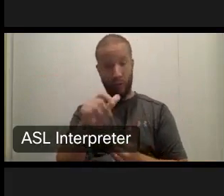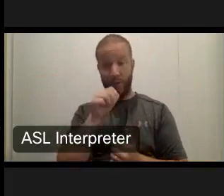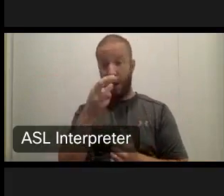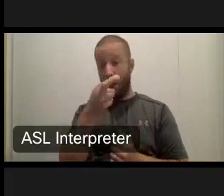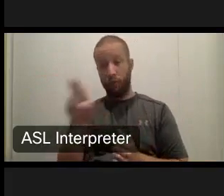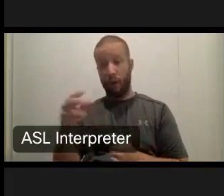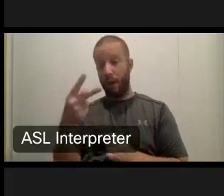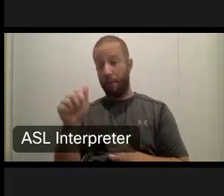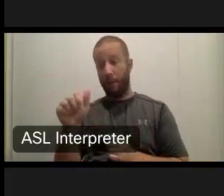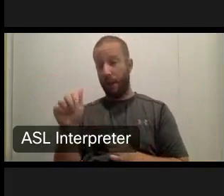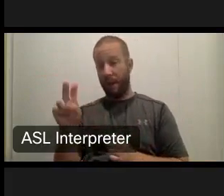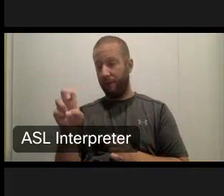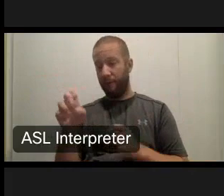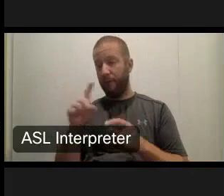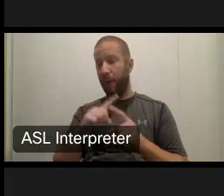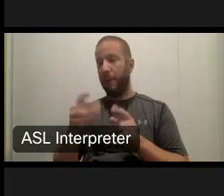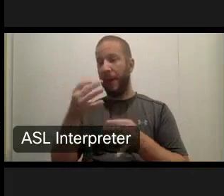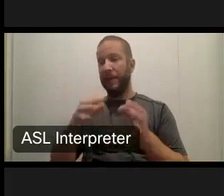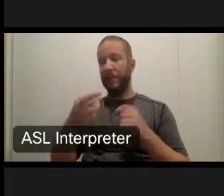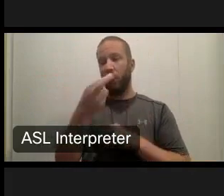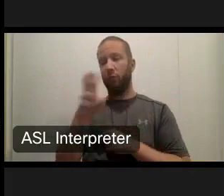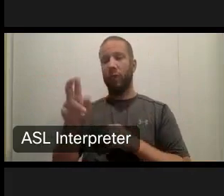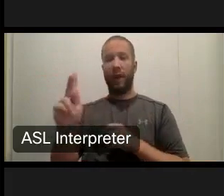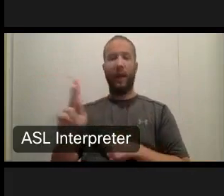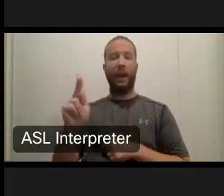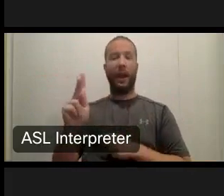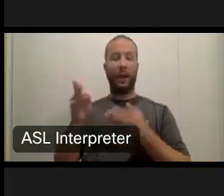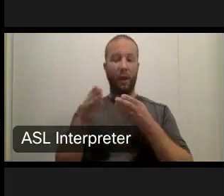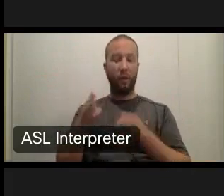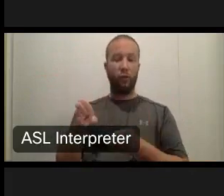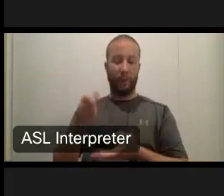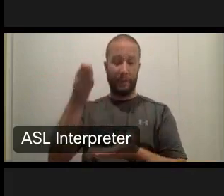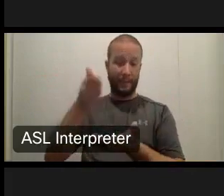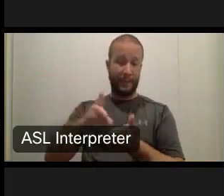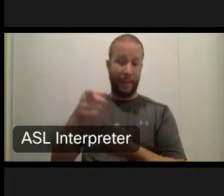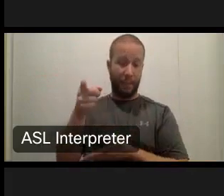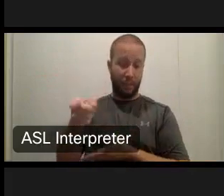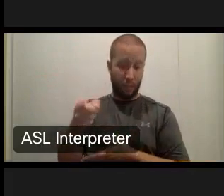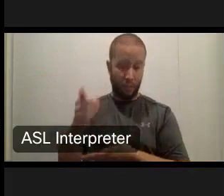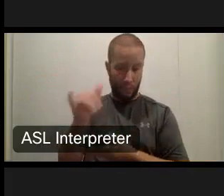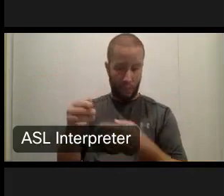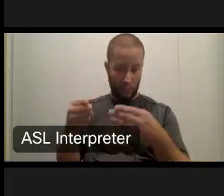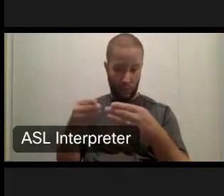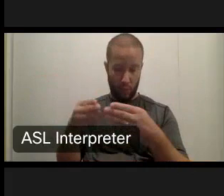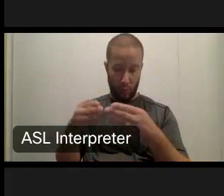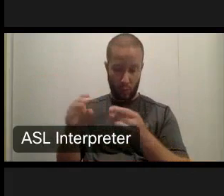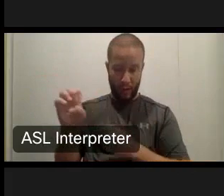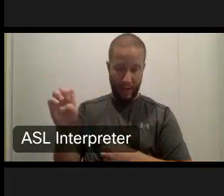but but turn right on to K make a stop right there on the east side of the circle